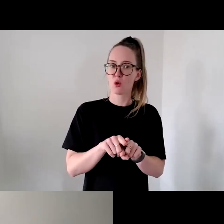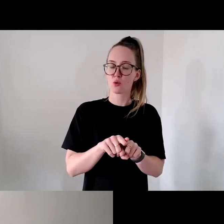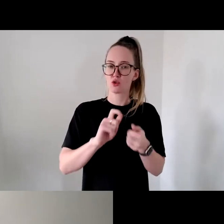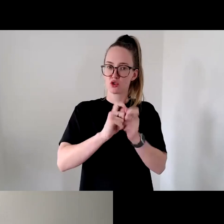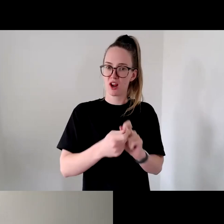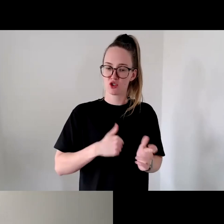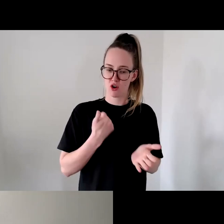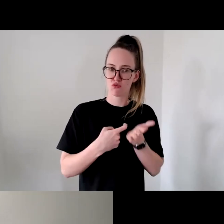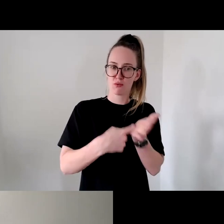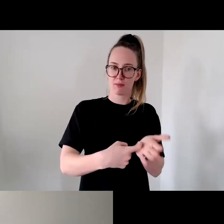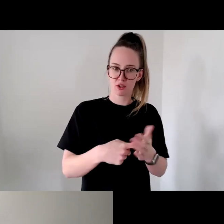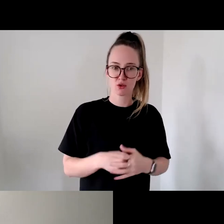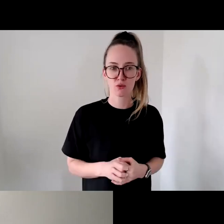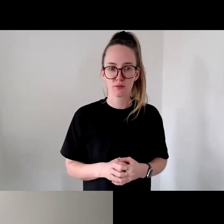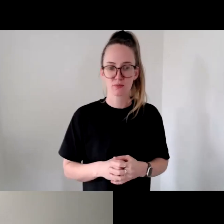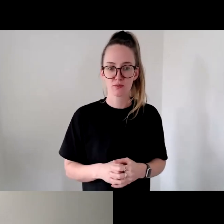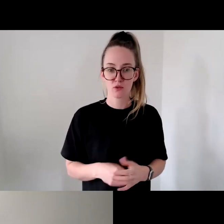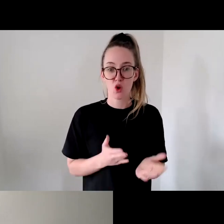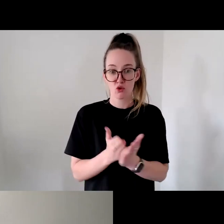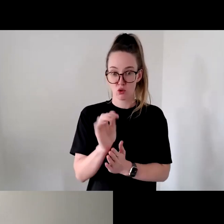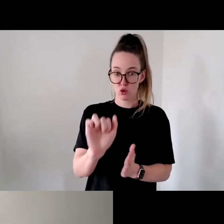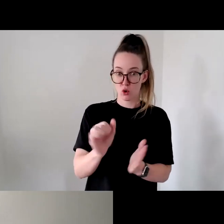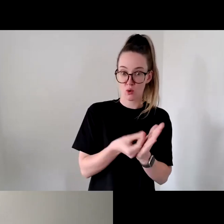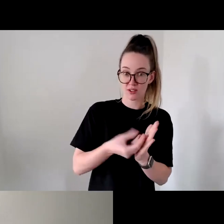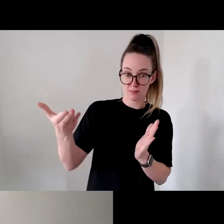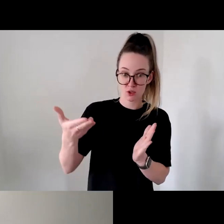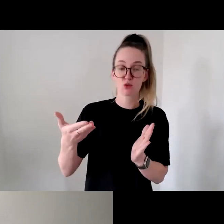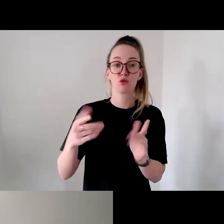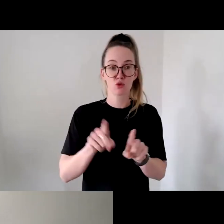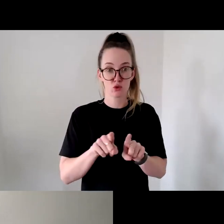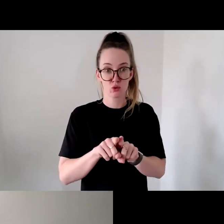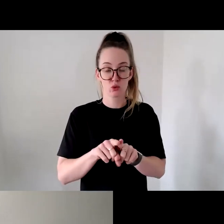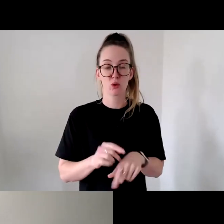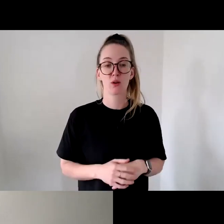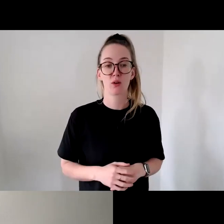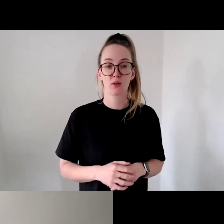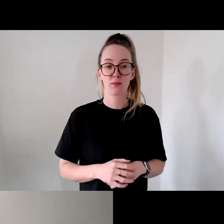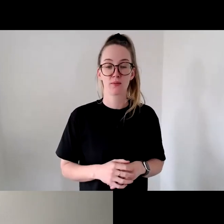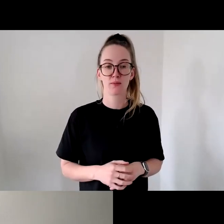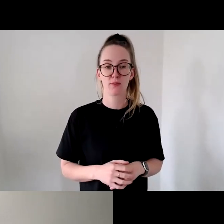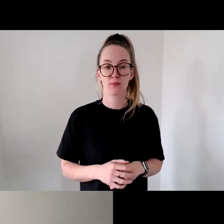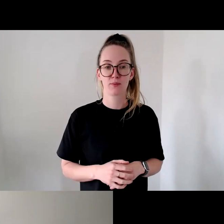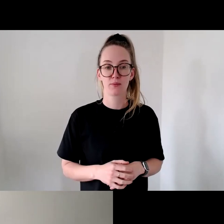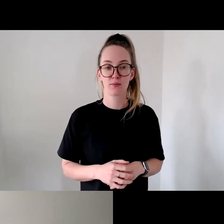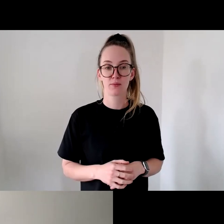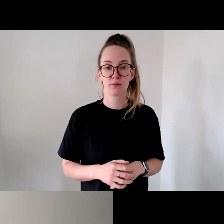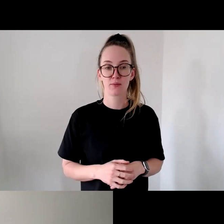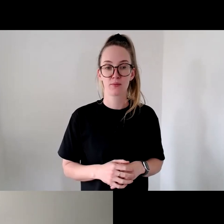including through your submissions, that actually, if you stop thinking workplace by workplace and